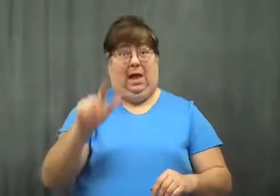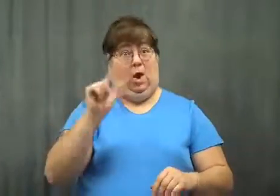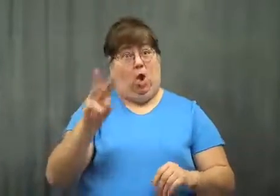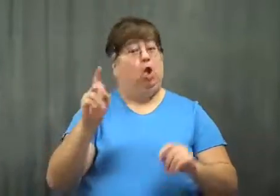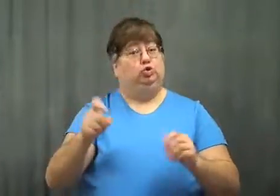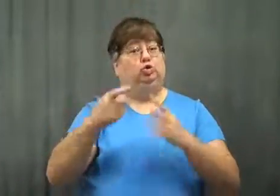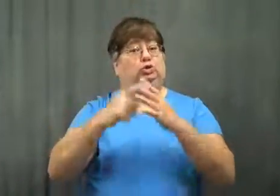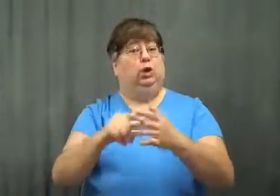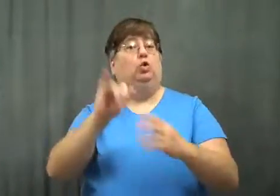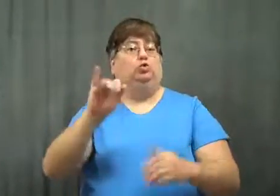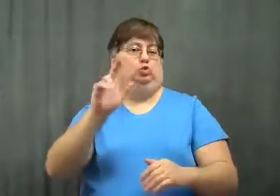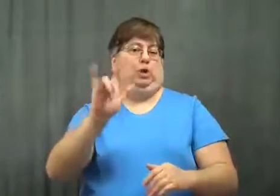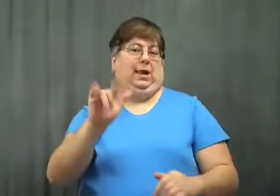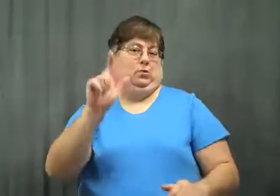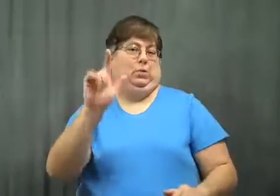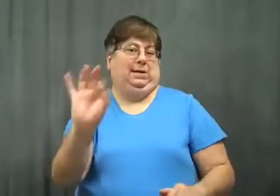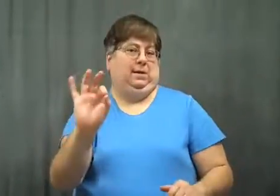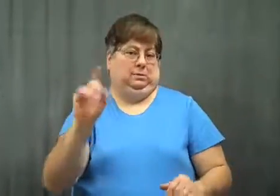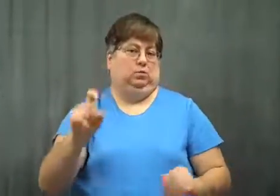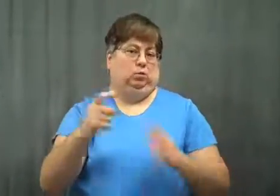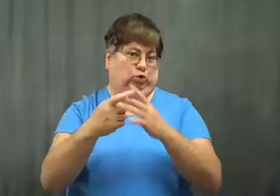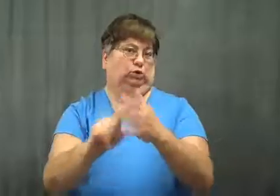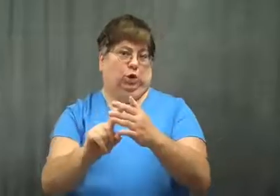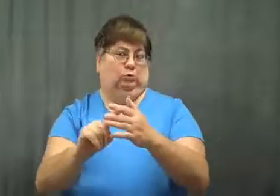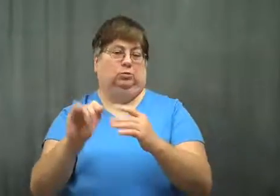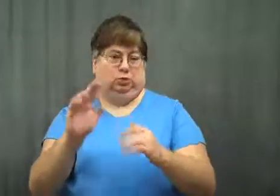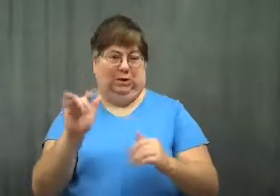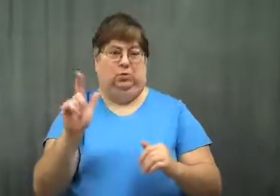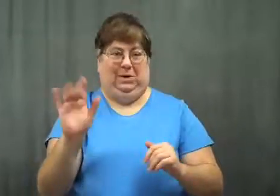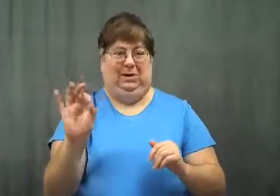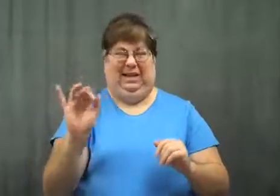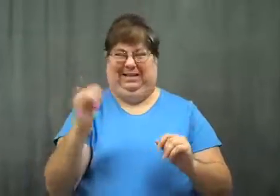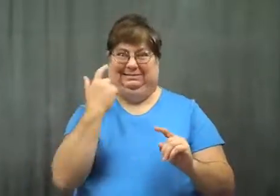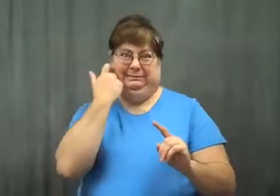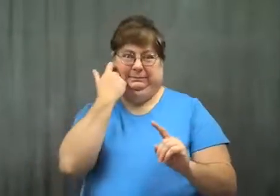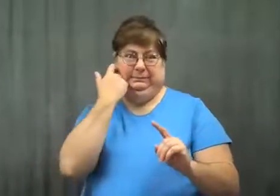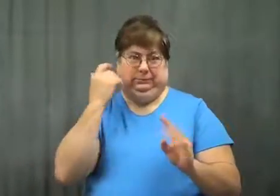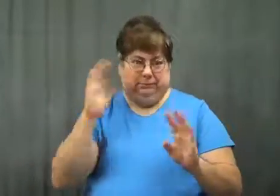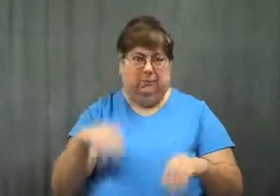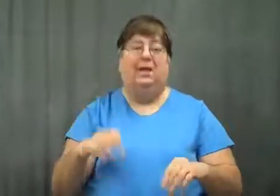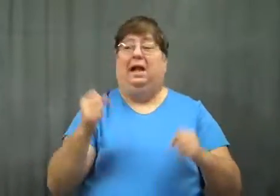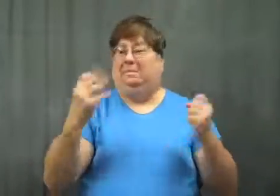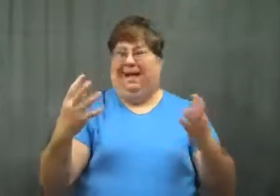The law was supposed to go into effect on July 29, just a few days ago.